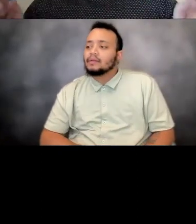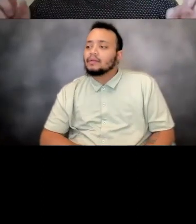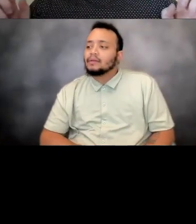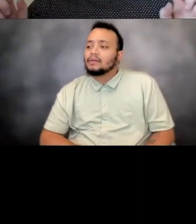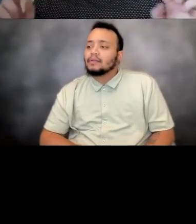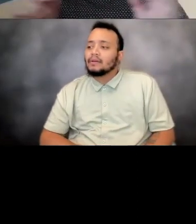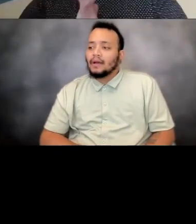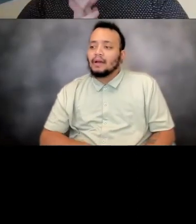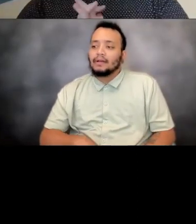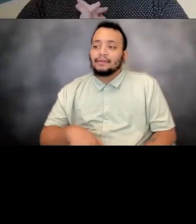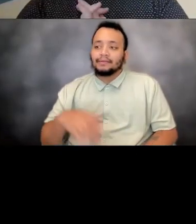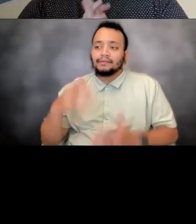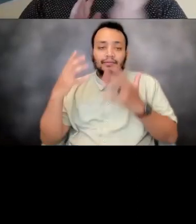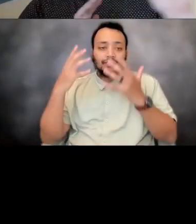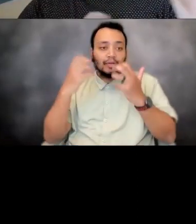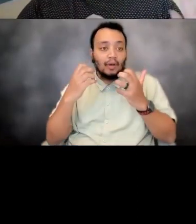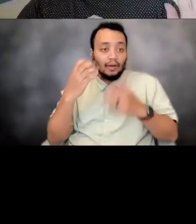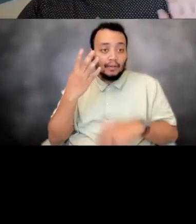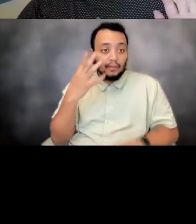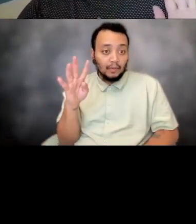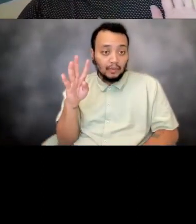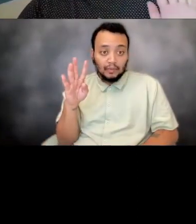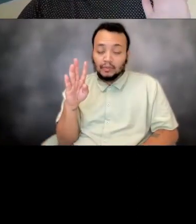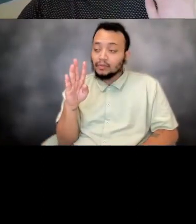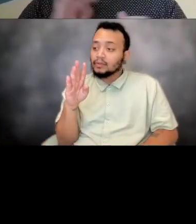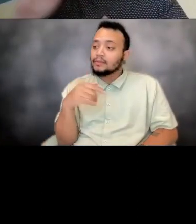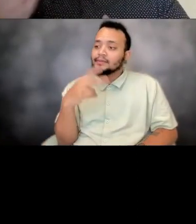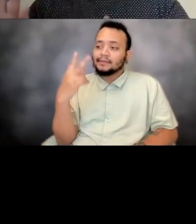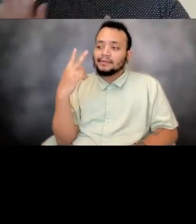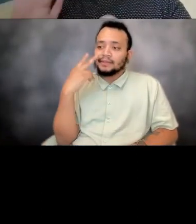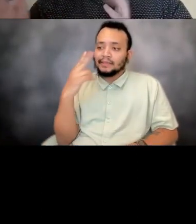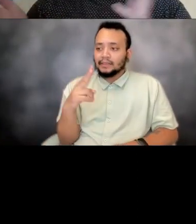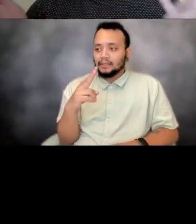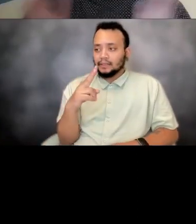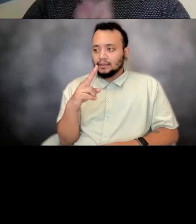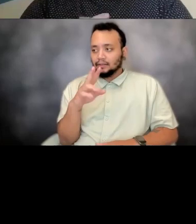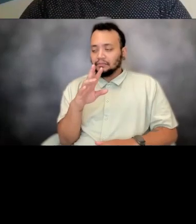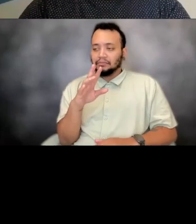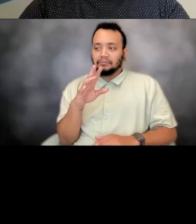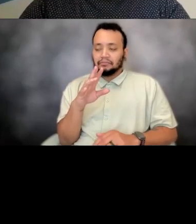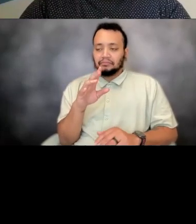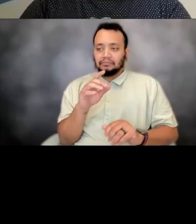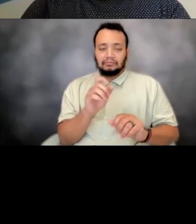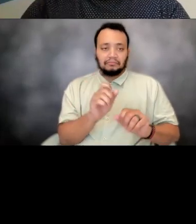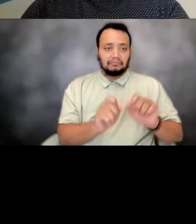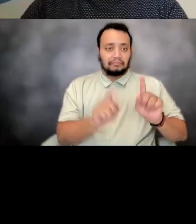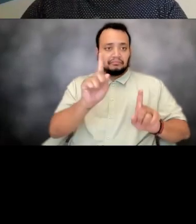evenly distributed with, you know, more folks in the 25 to 34, in the 45 to 54 range.